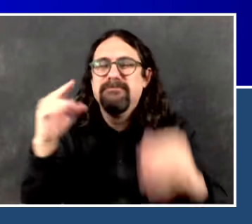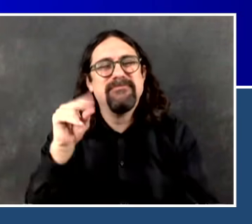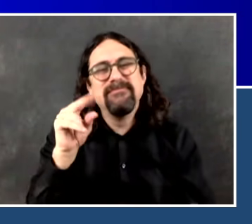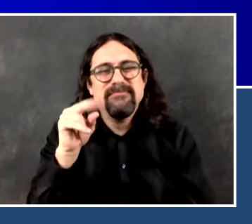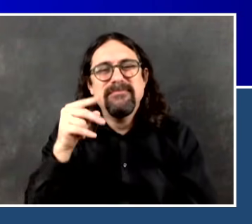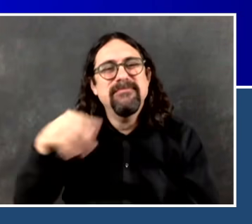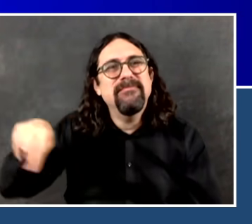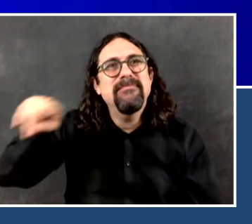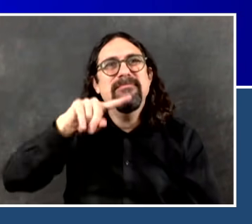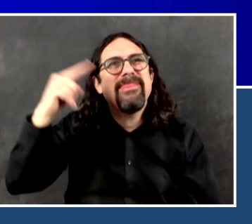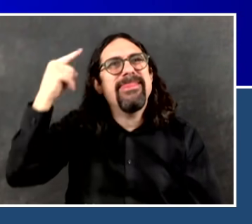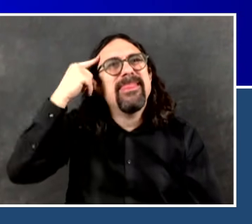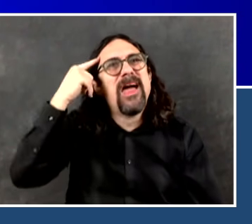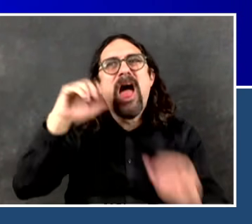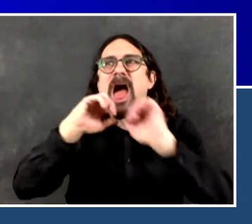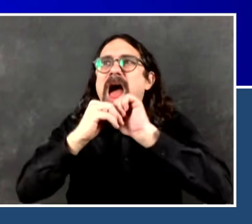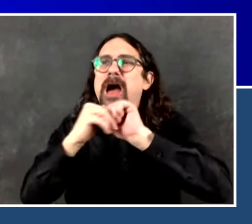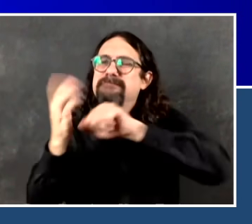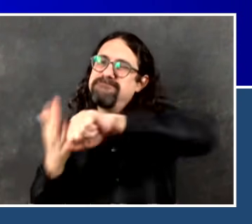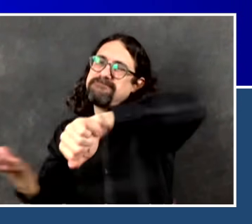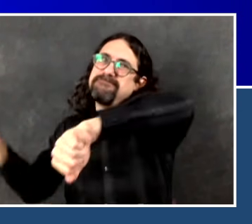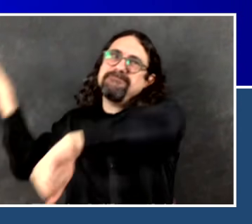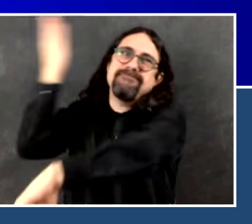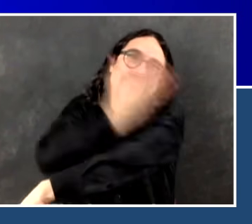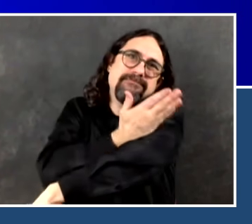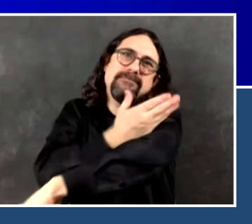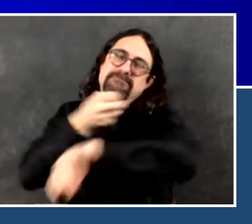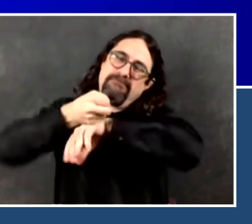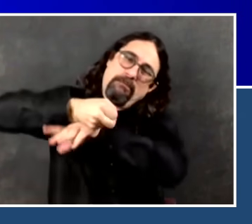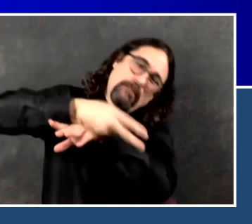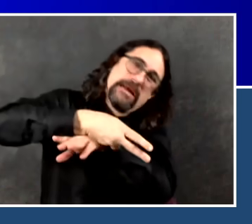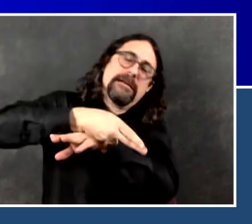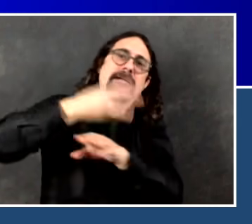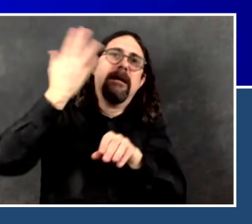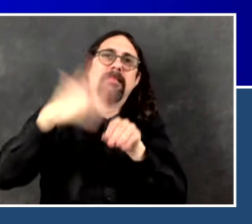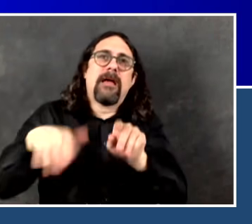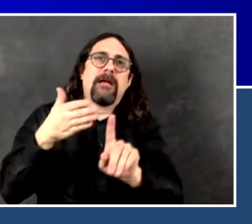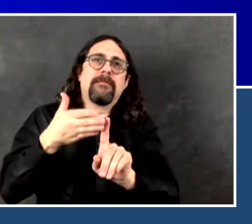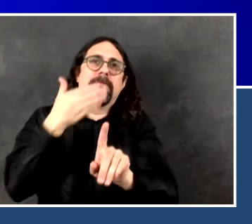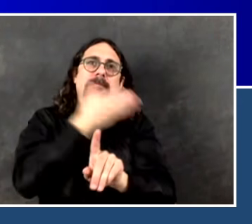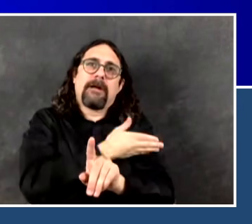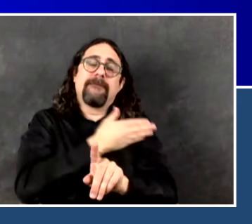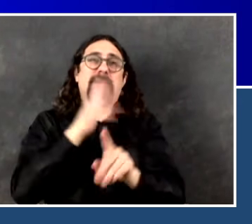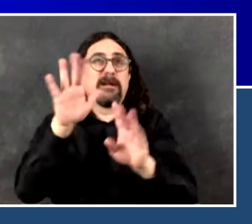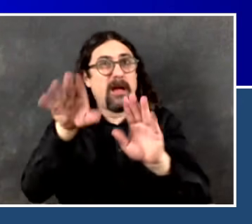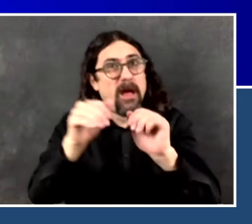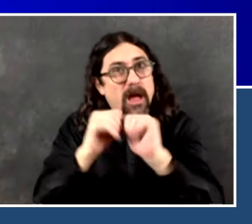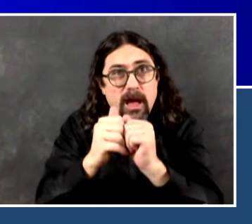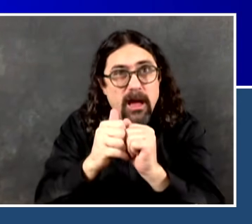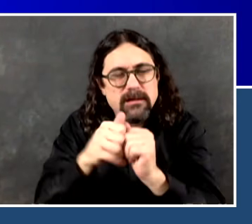THEY REIMAGINED WHAT IT COULD MEAN FOR PEOPLE. AND THEY VERY MUCH MADE CLEAR THAT IT WAS NOT GOING TO BE A GOVERNMENT FOR THE FEW BUT A